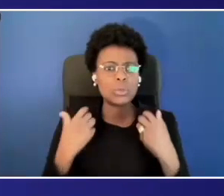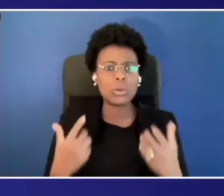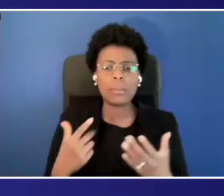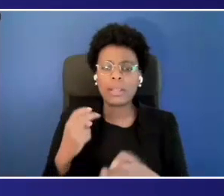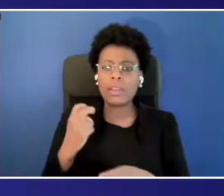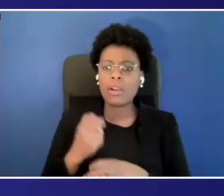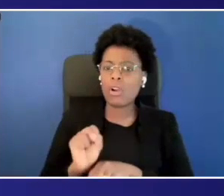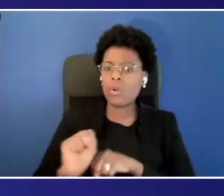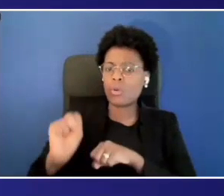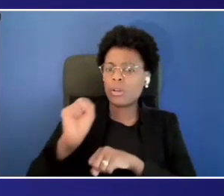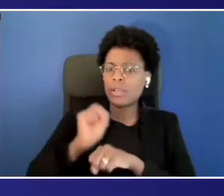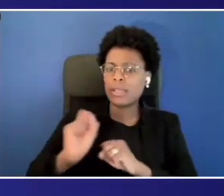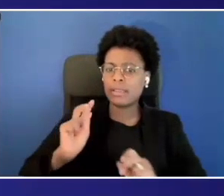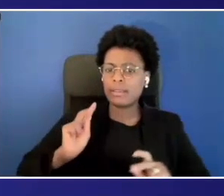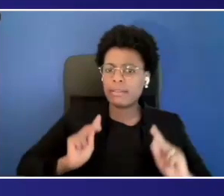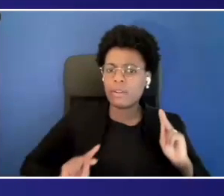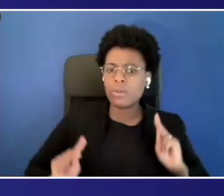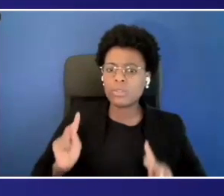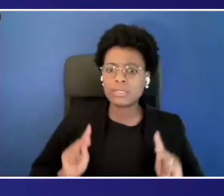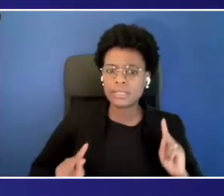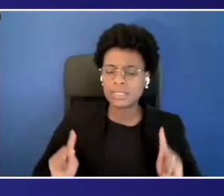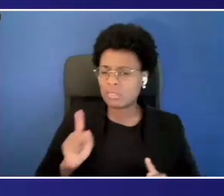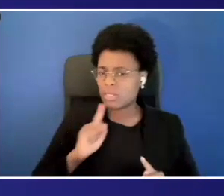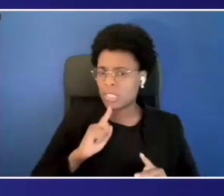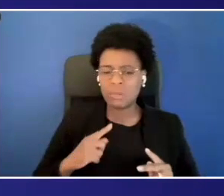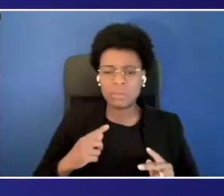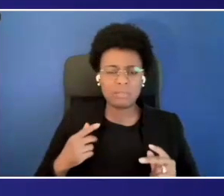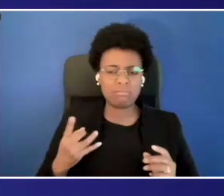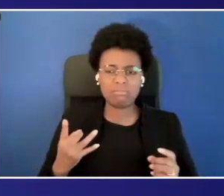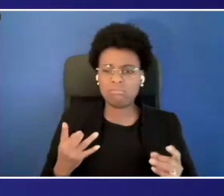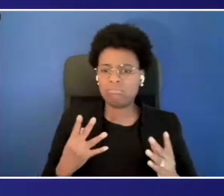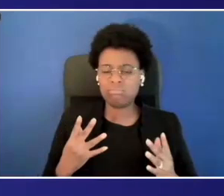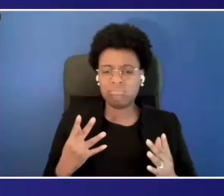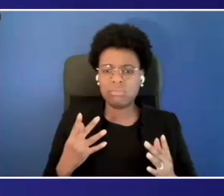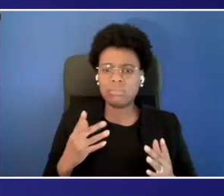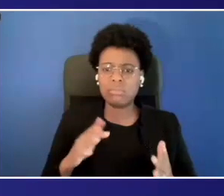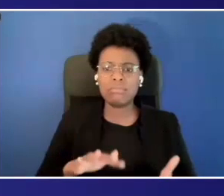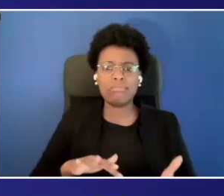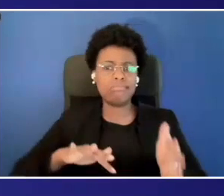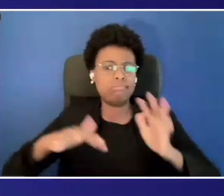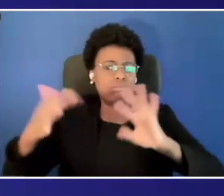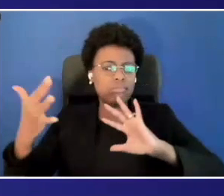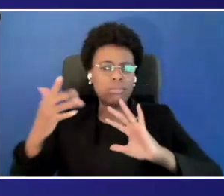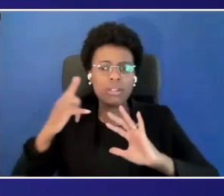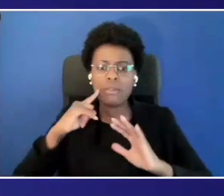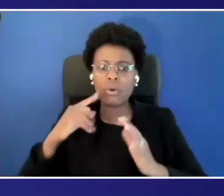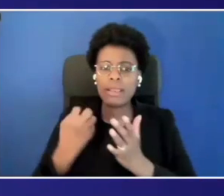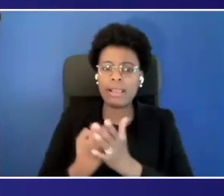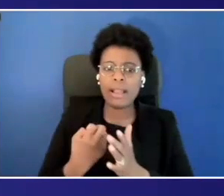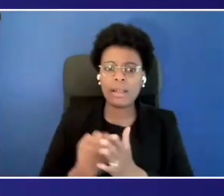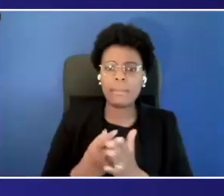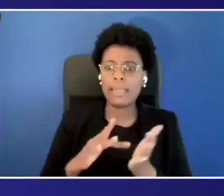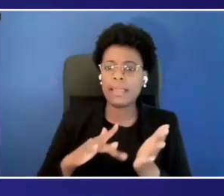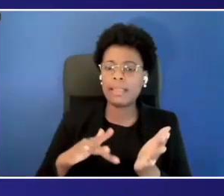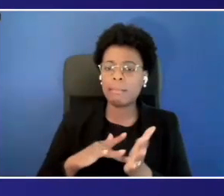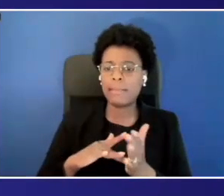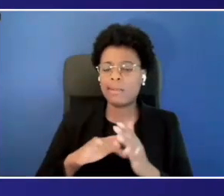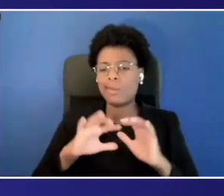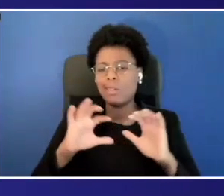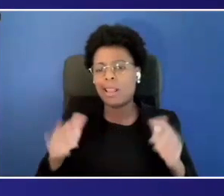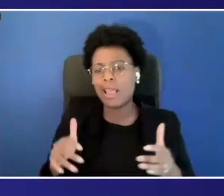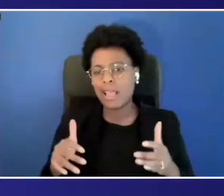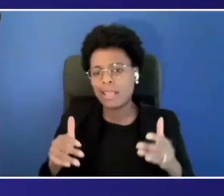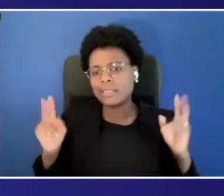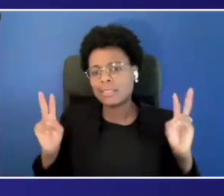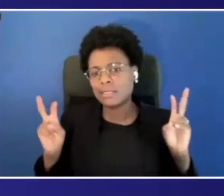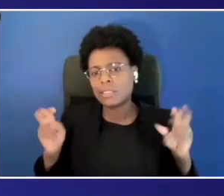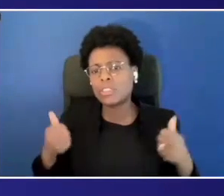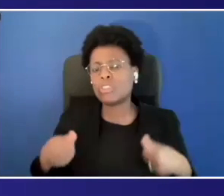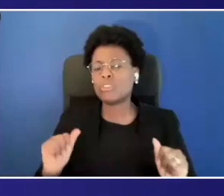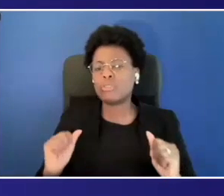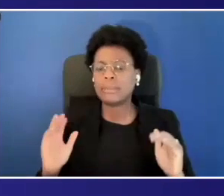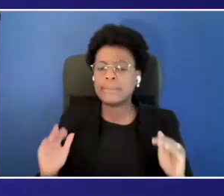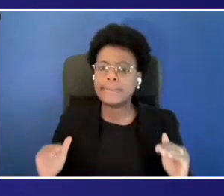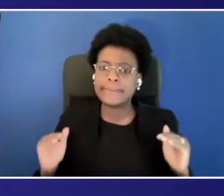And would be truly devastating to both the economy and. The middle class who are trying to move up through educational opportunities.